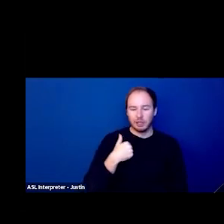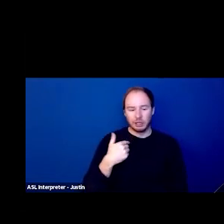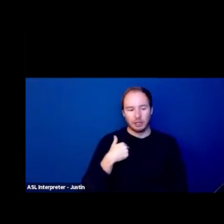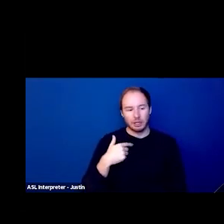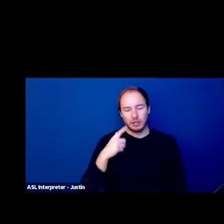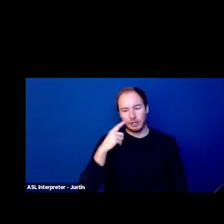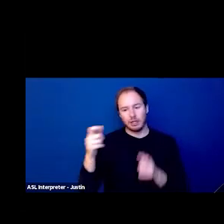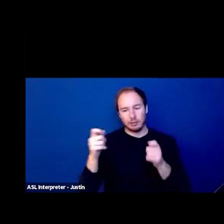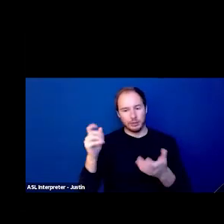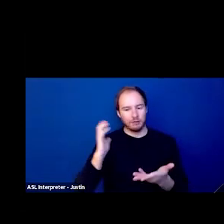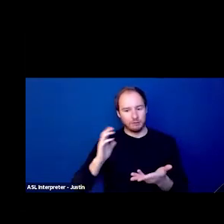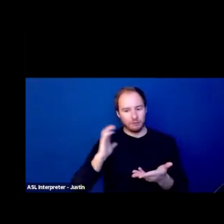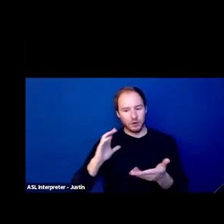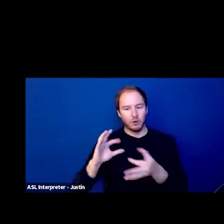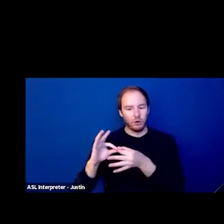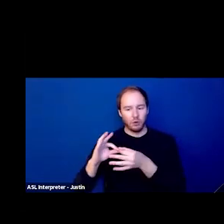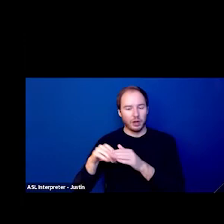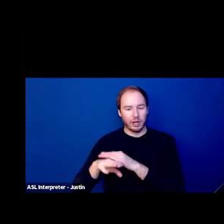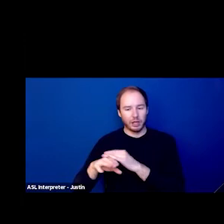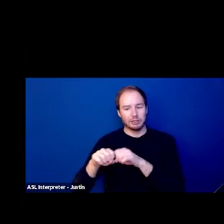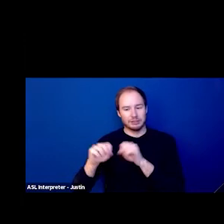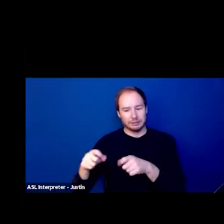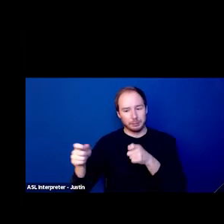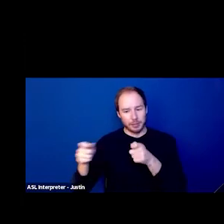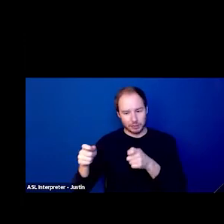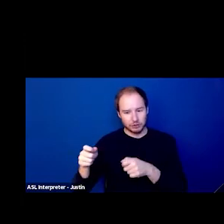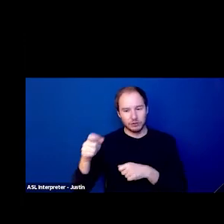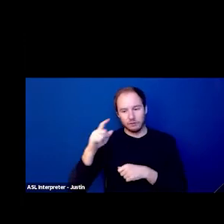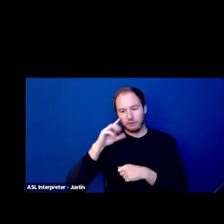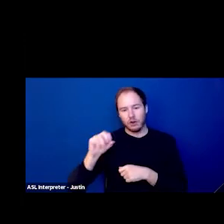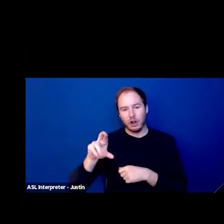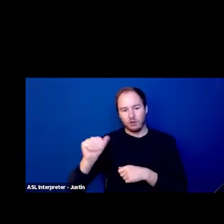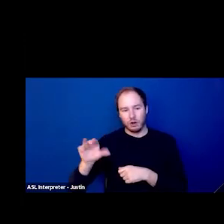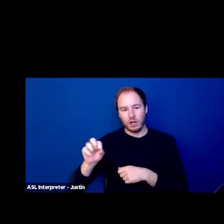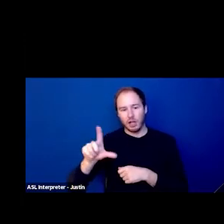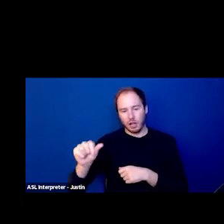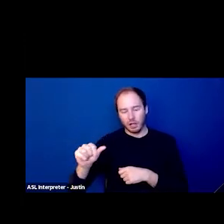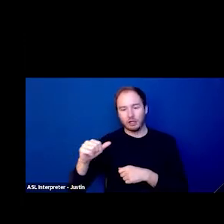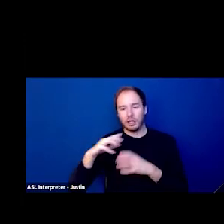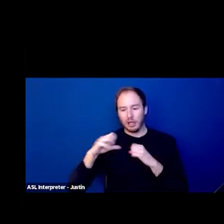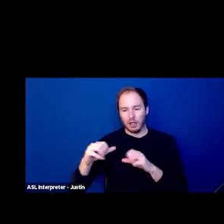formerly the Coordinated Entry System Manager for Contra Costa Health Housing and Homeless Services,